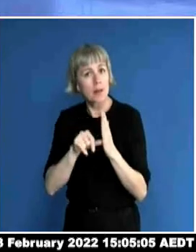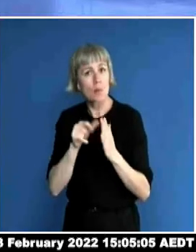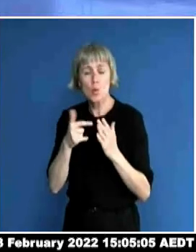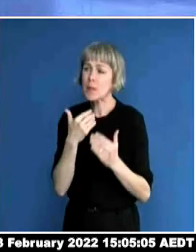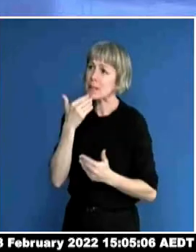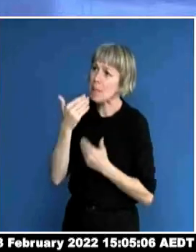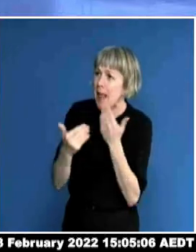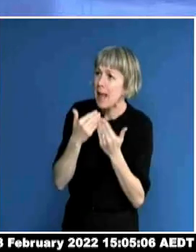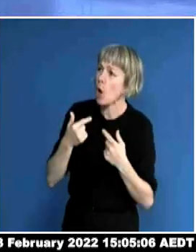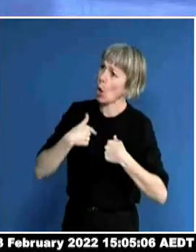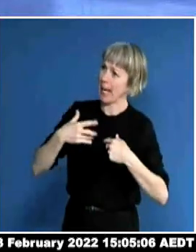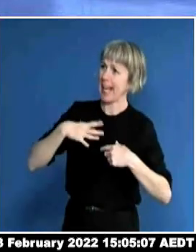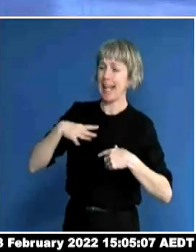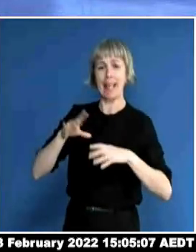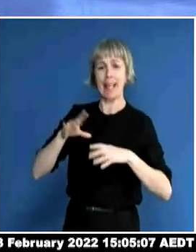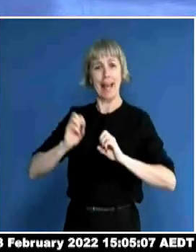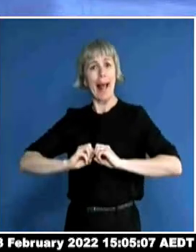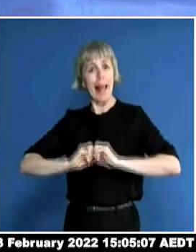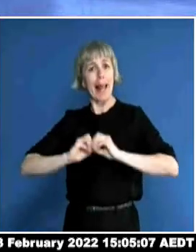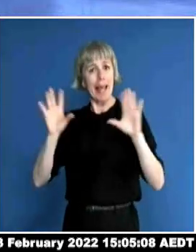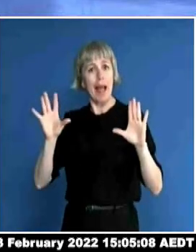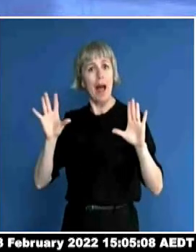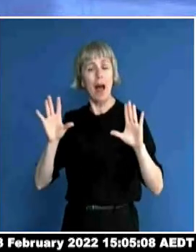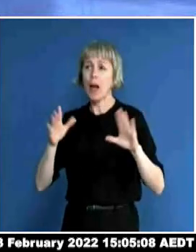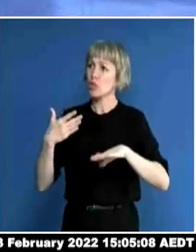needed to support your ADHD and your mental health.